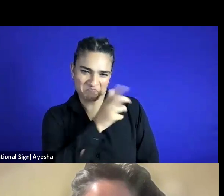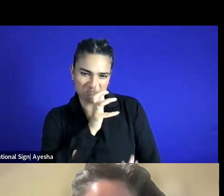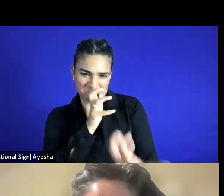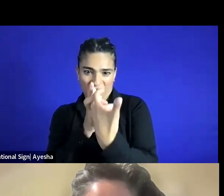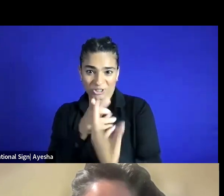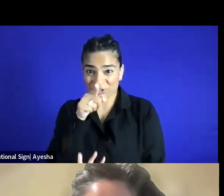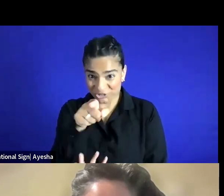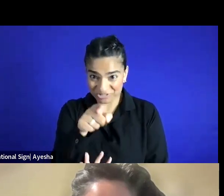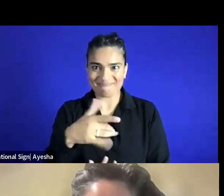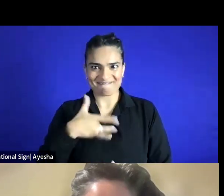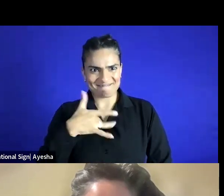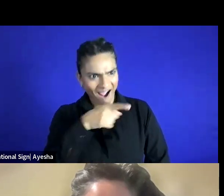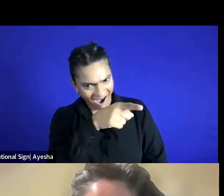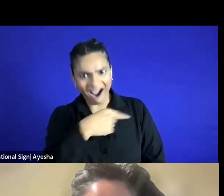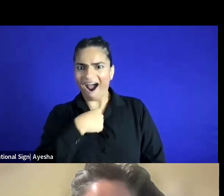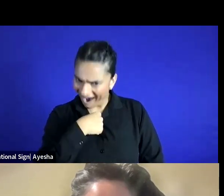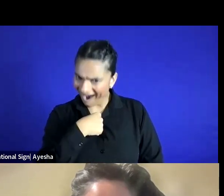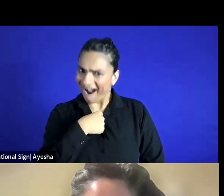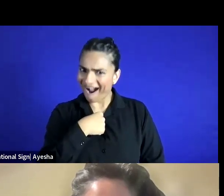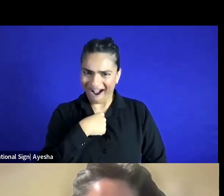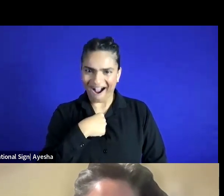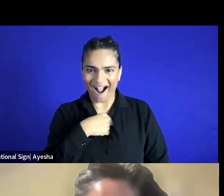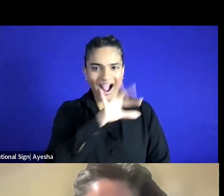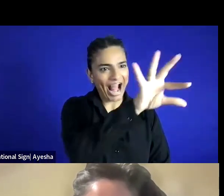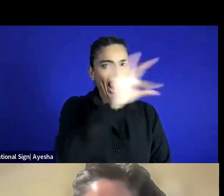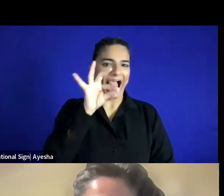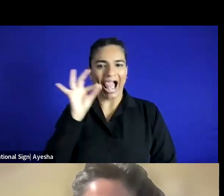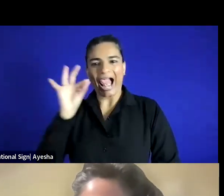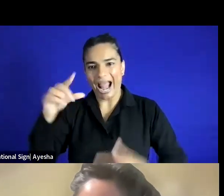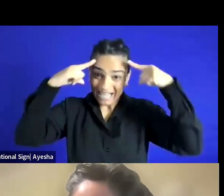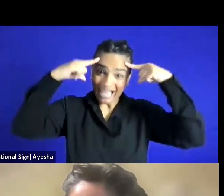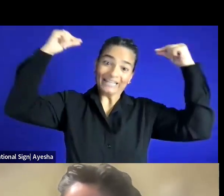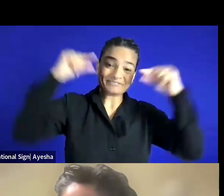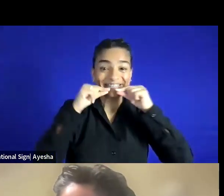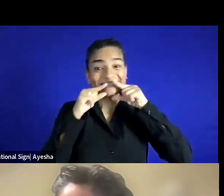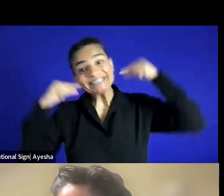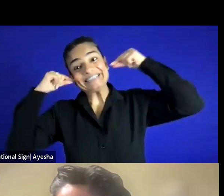So you just select. I think I can choose this for now. For the purposes of this demonstration, I'll take that ten